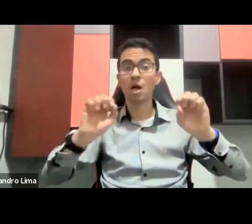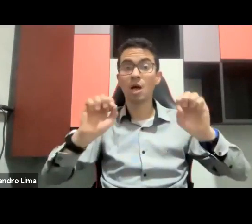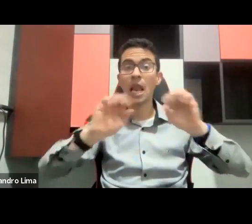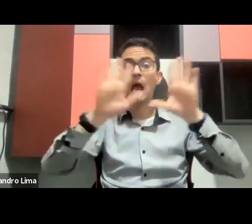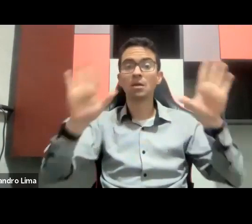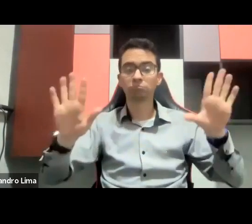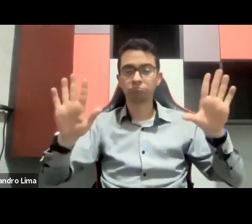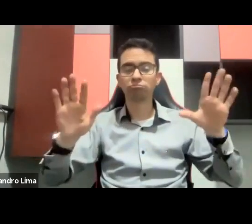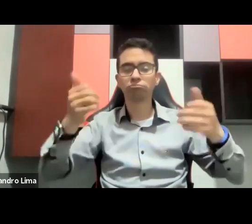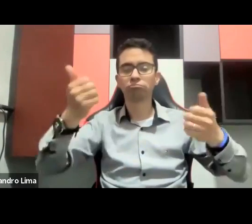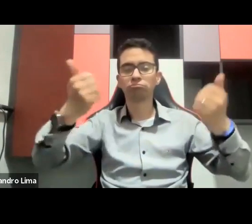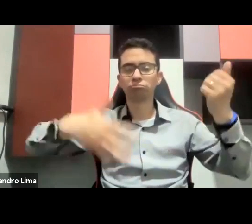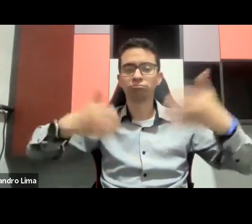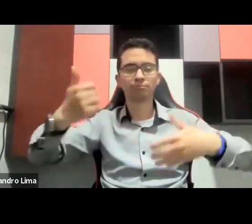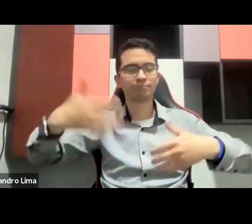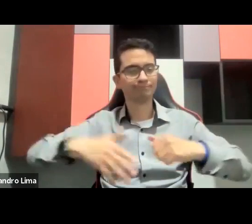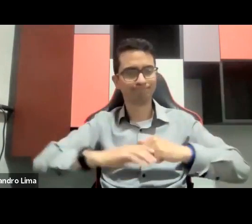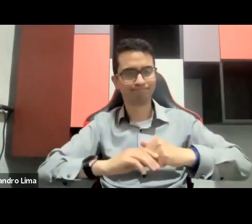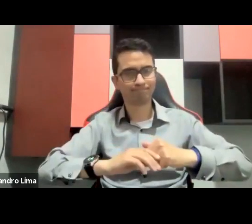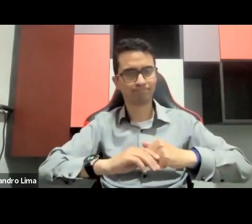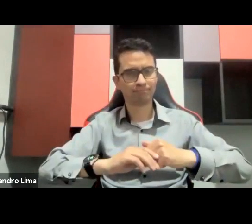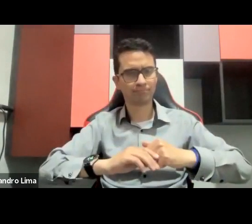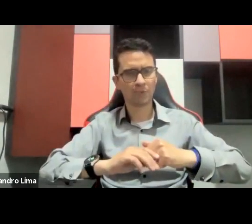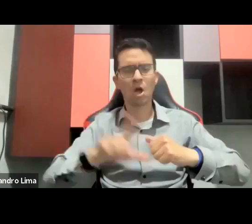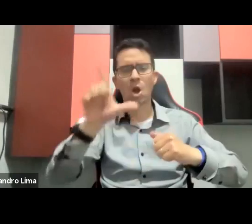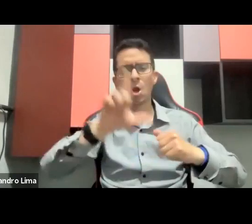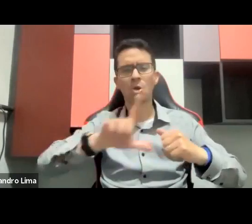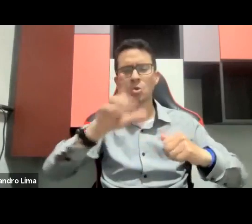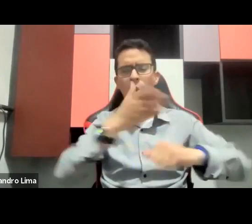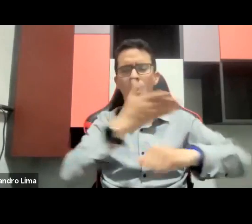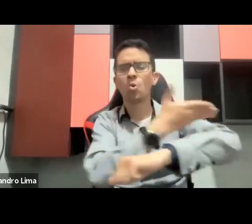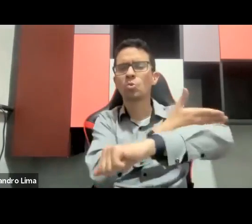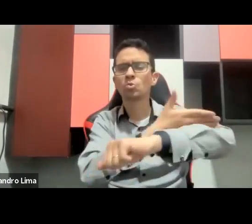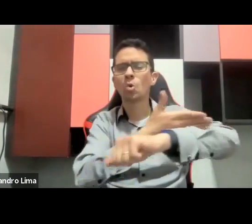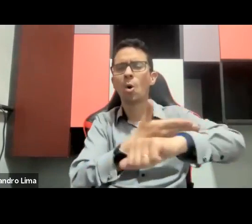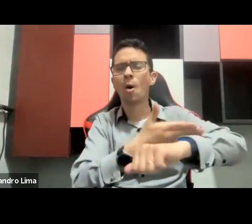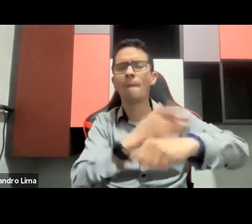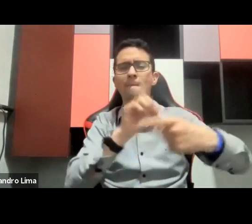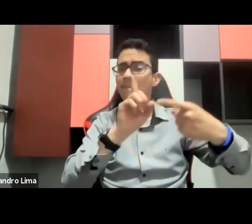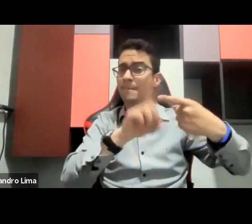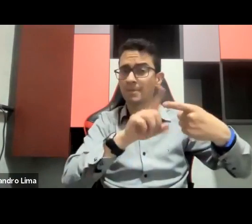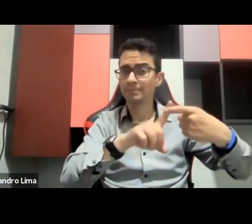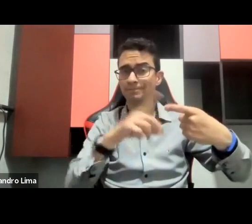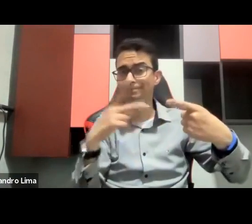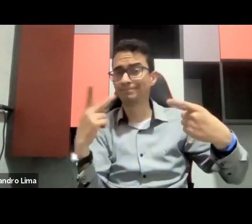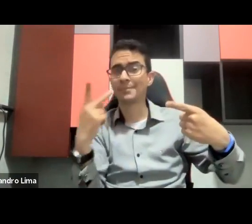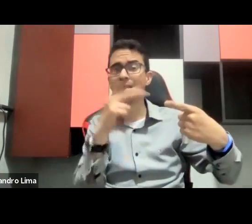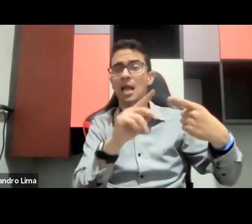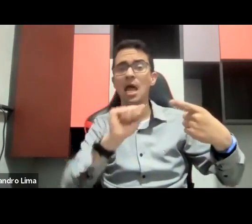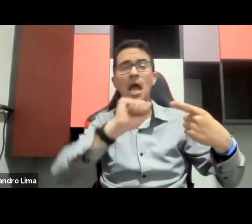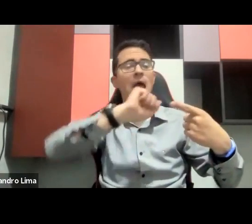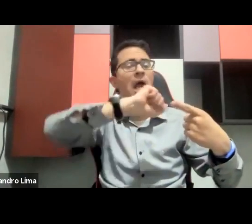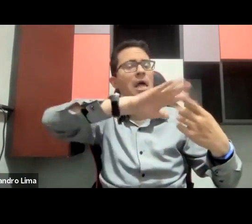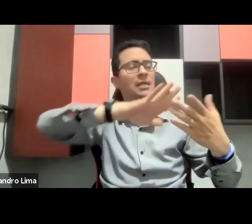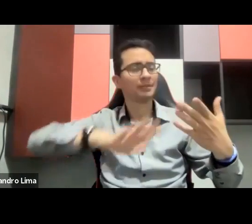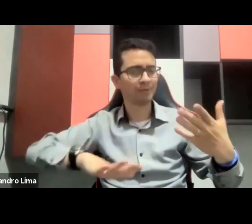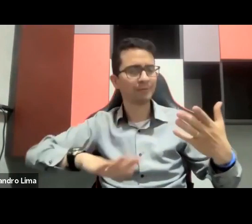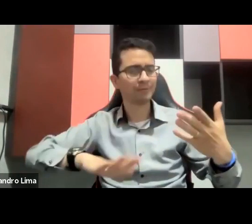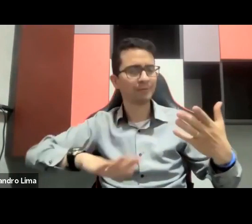The first one nice. e, and these very difficult e, and these very difficult to activity theory that store activity theory that starting point.